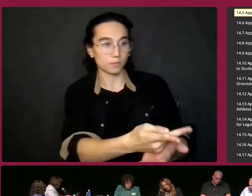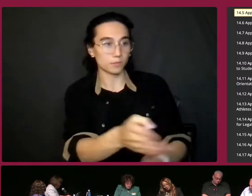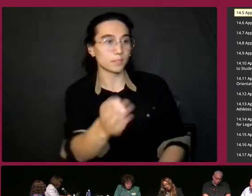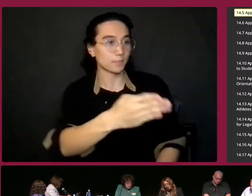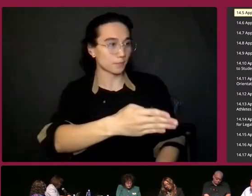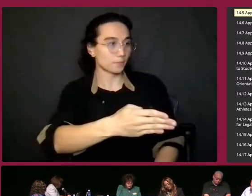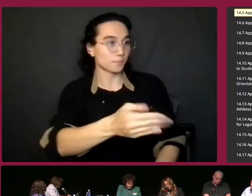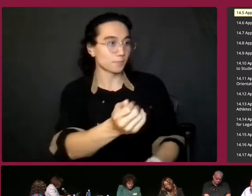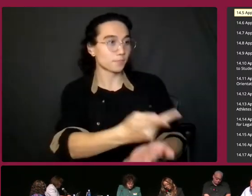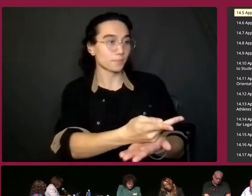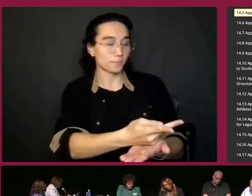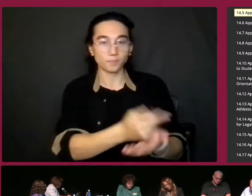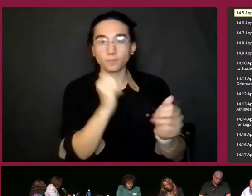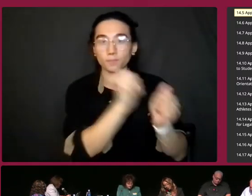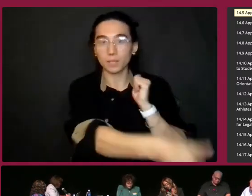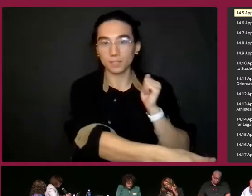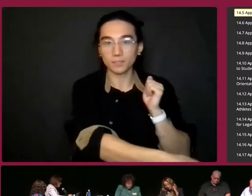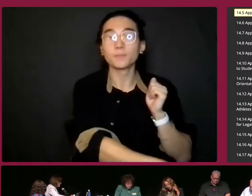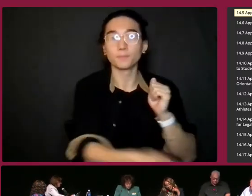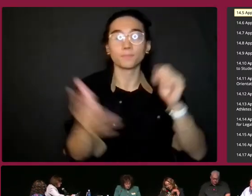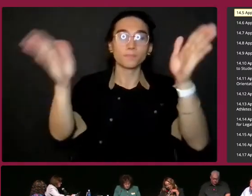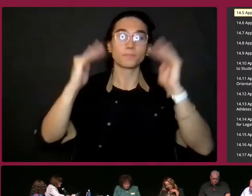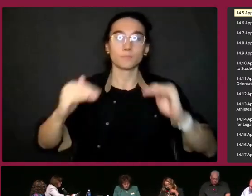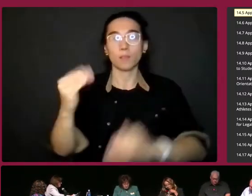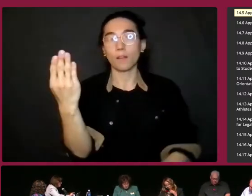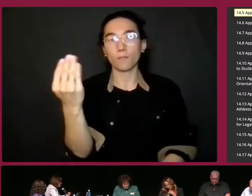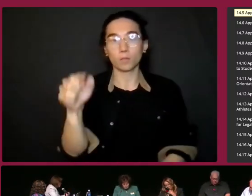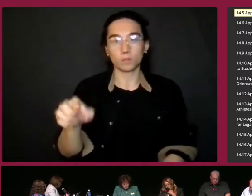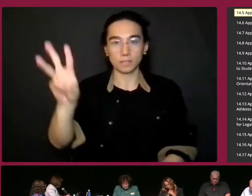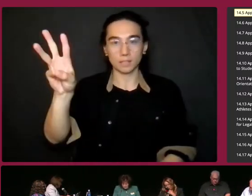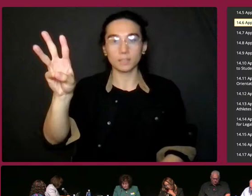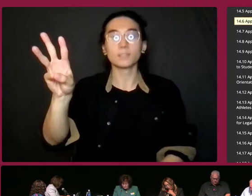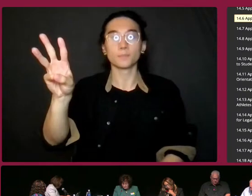Yes. Motion carries. 14 6, approval of National Science Foundation,